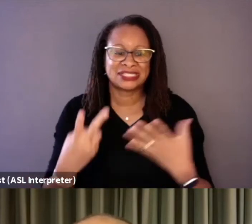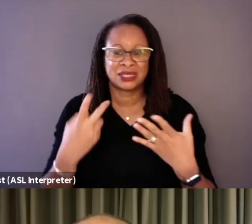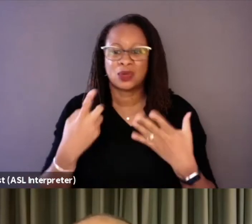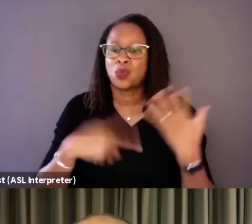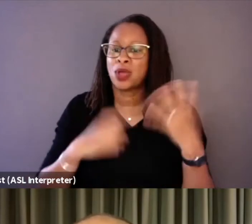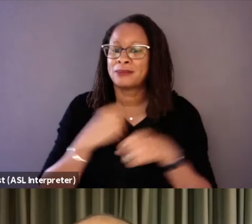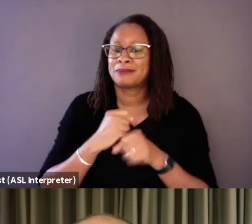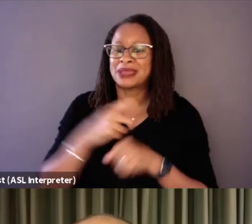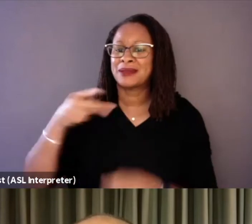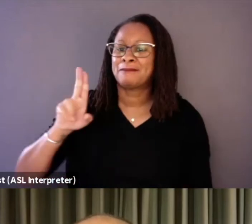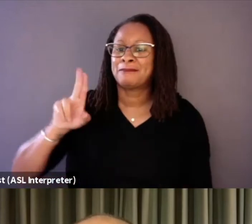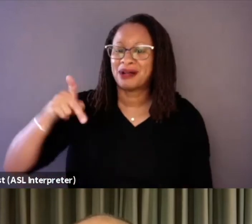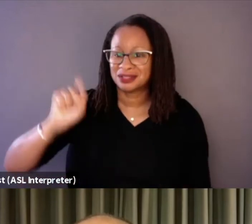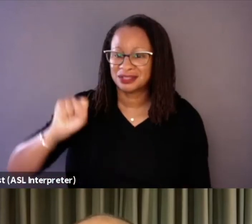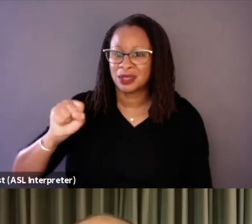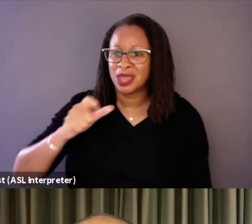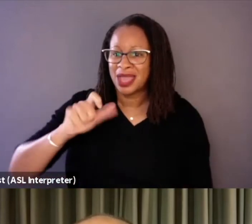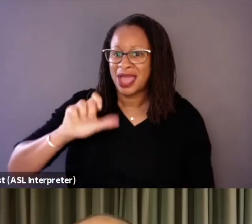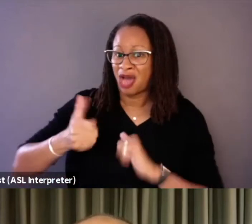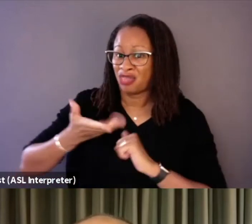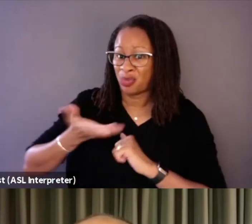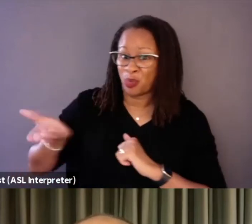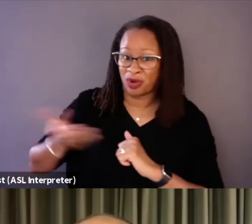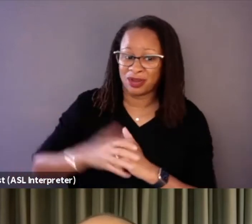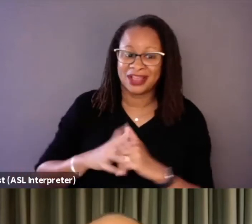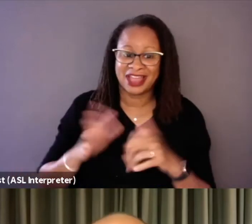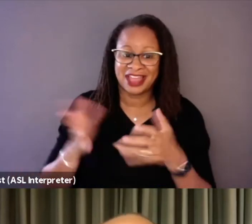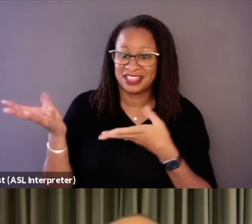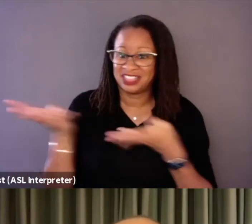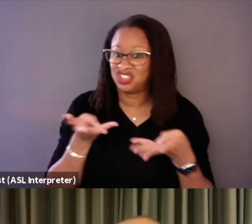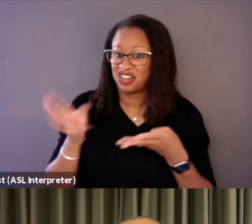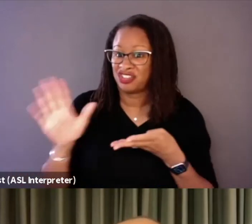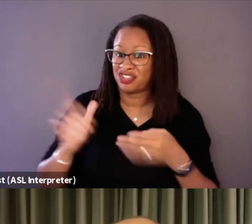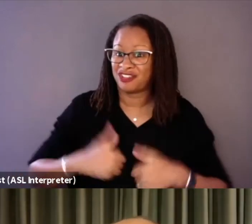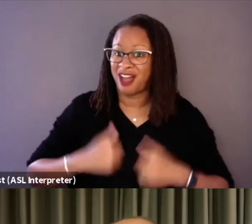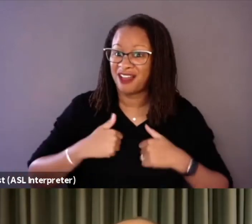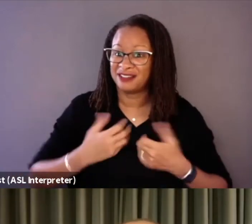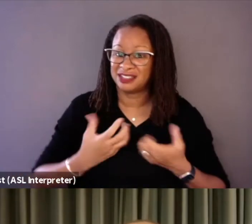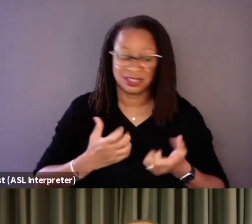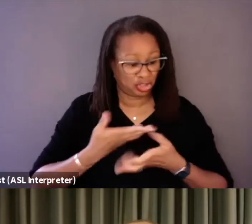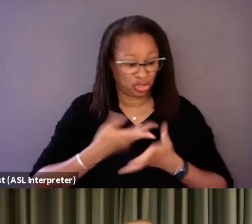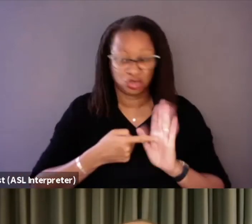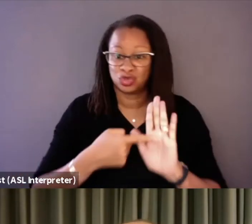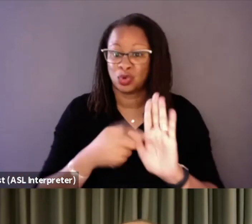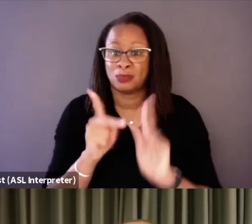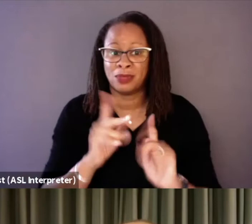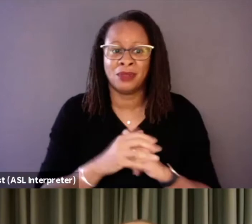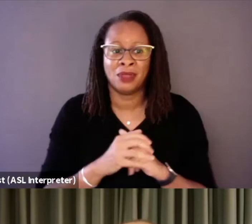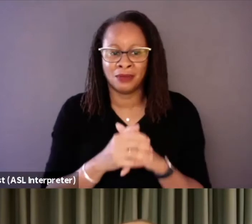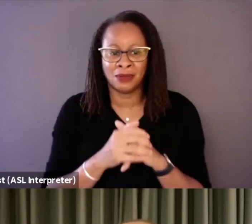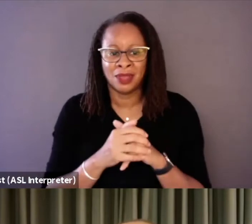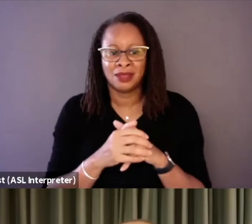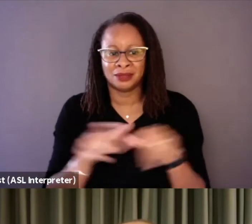That was sort of like how they want to do it and they channeled their own lives. As ugly and pure as it is.